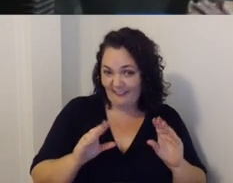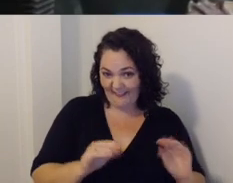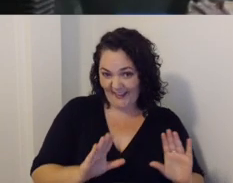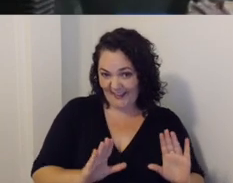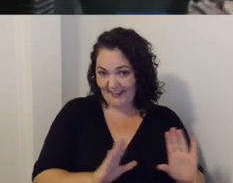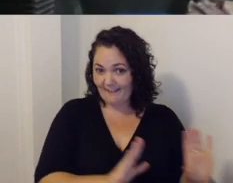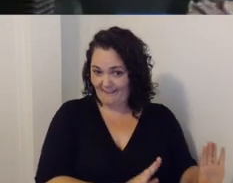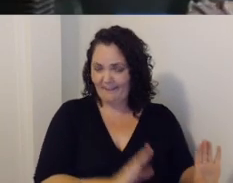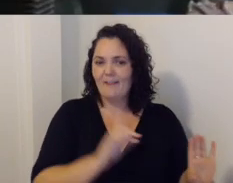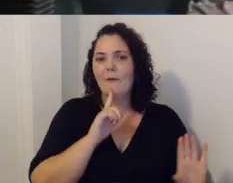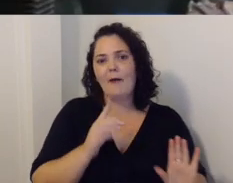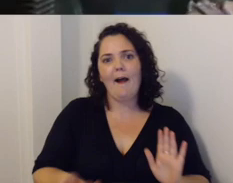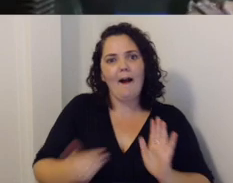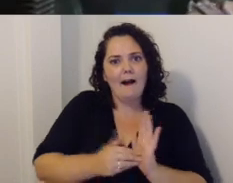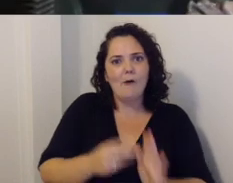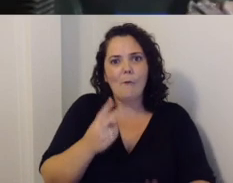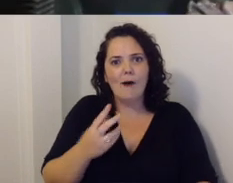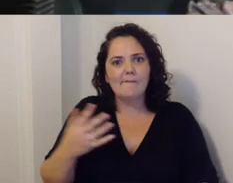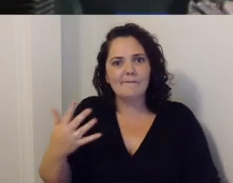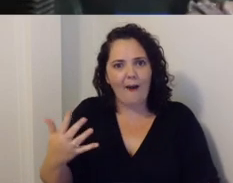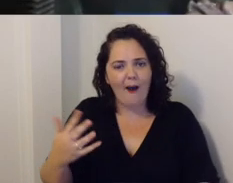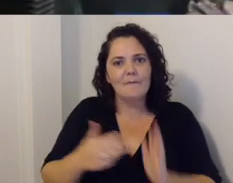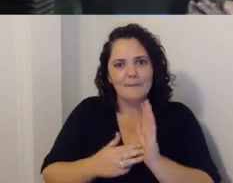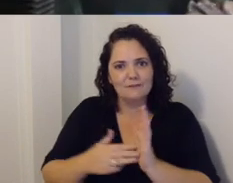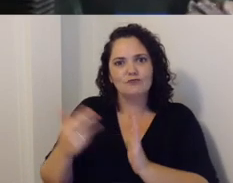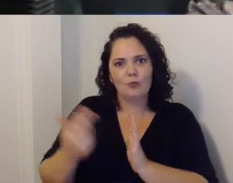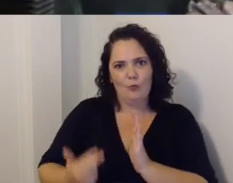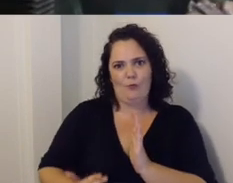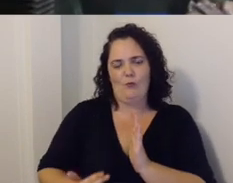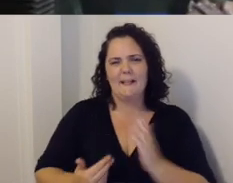we're going to go 20-25 minutes on a drawing so it'll give you enough time to really get stuck